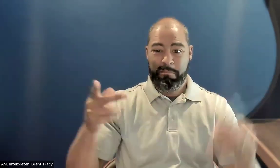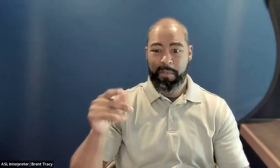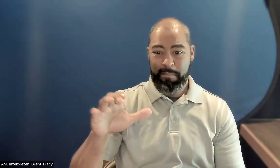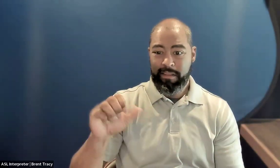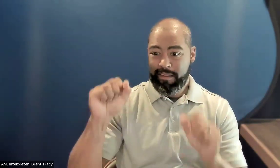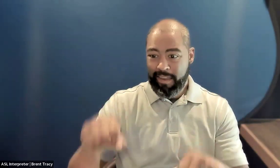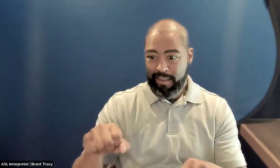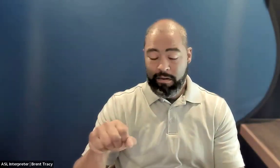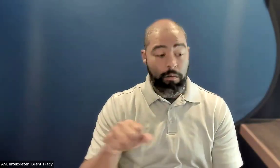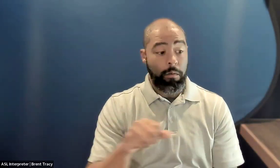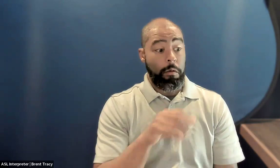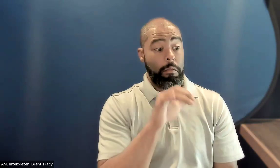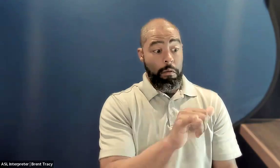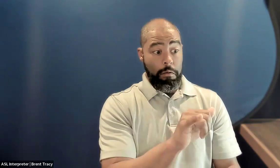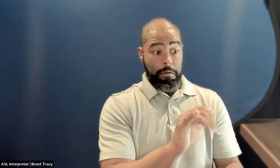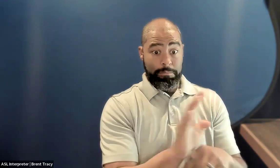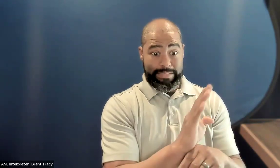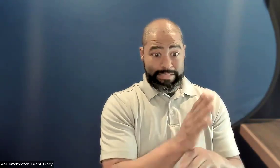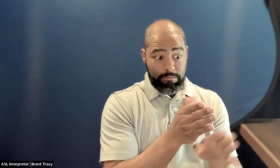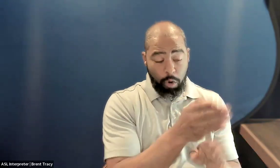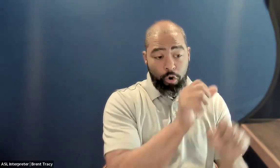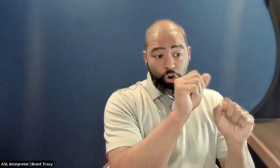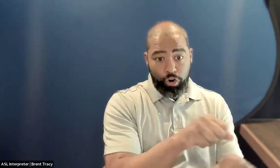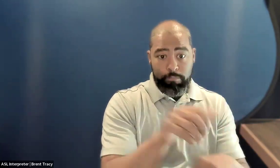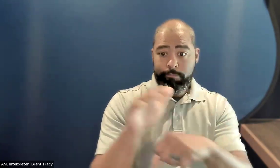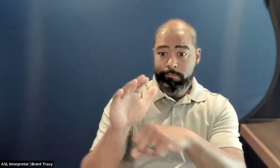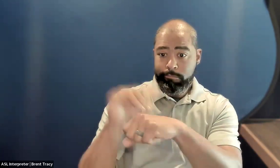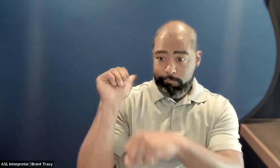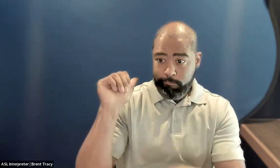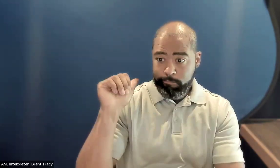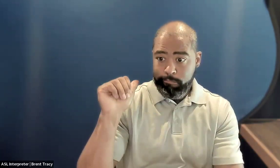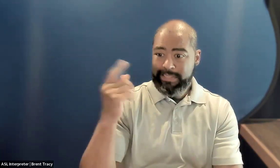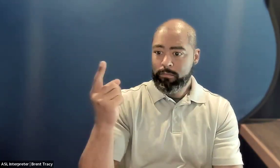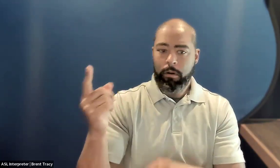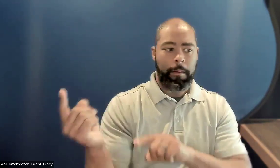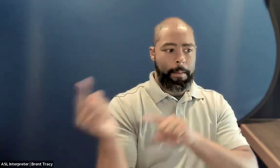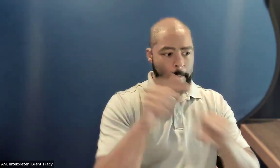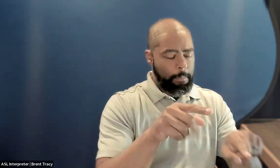site specific assessment, for instance a forest inventory at the proponents election.